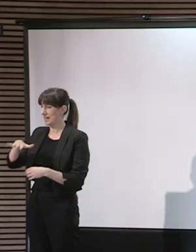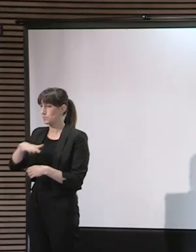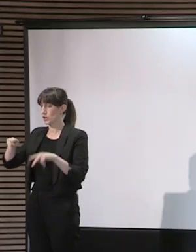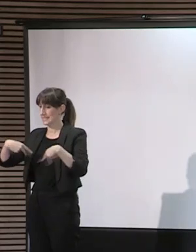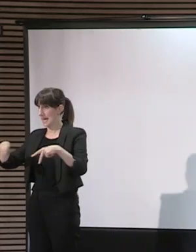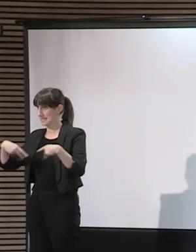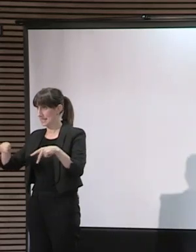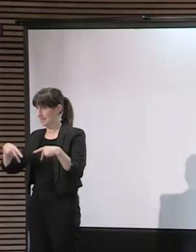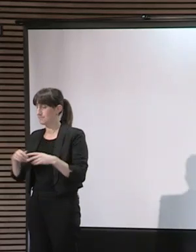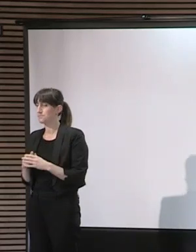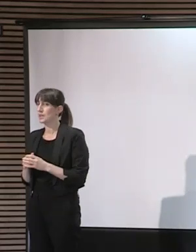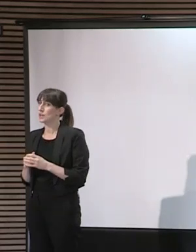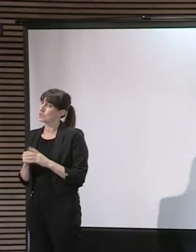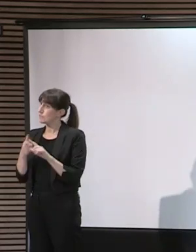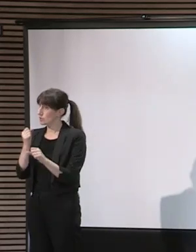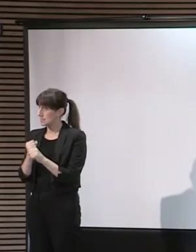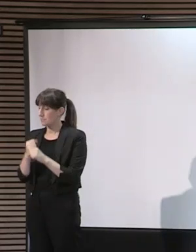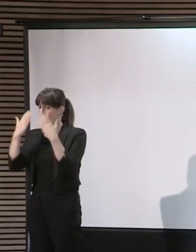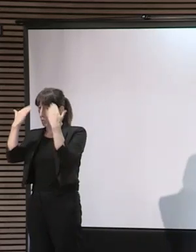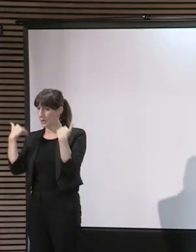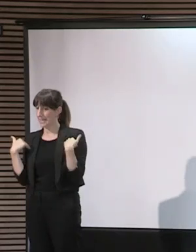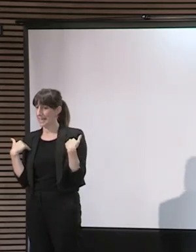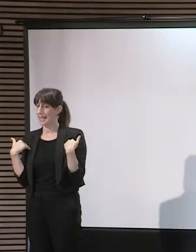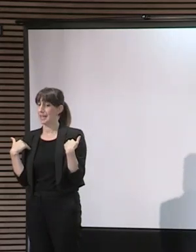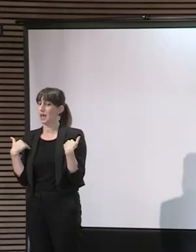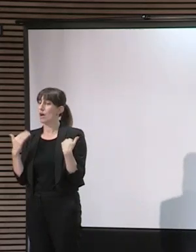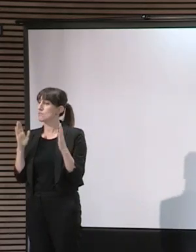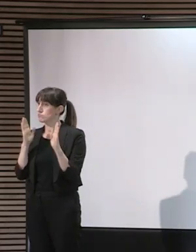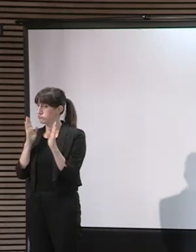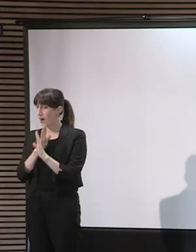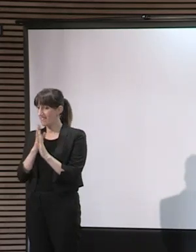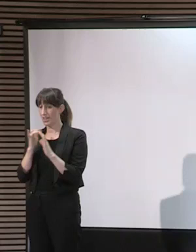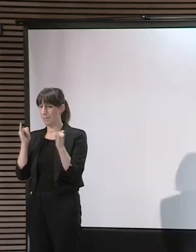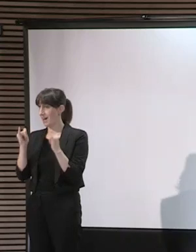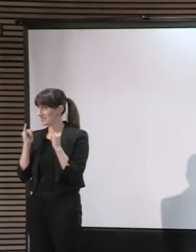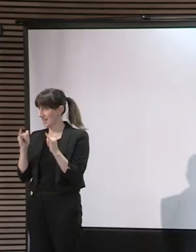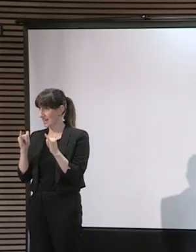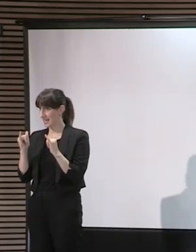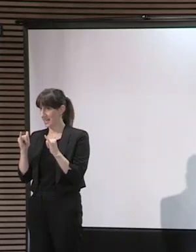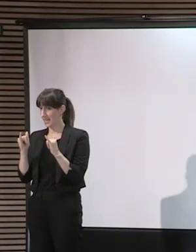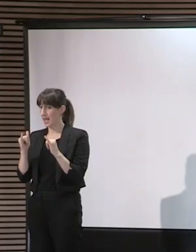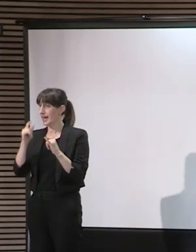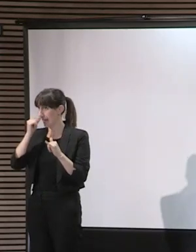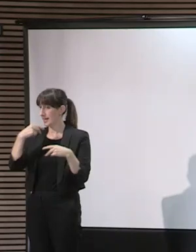floors - if you're in a private venue and you're having a wedding or something